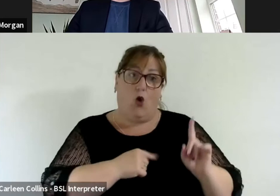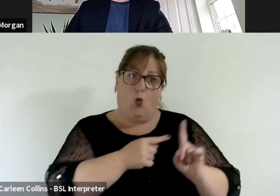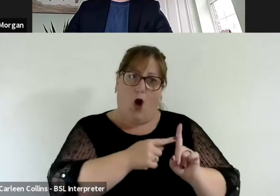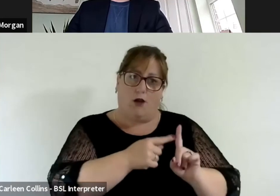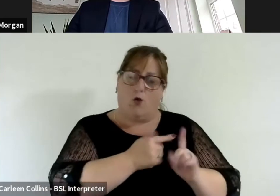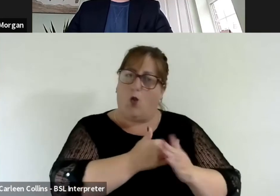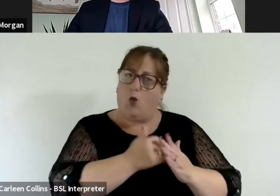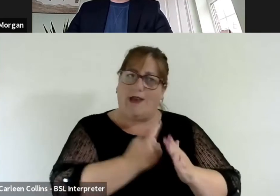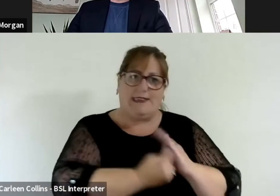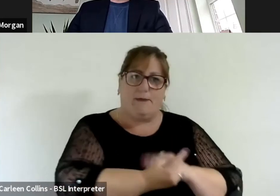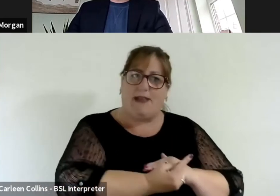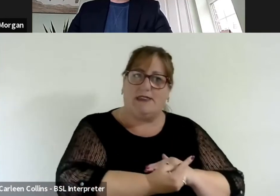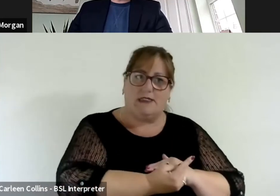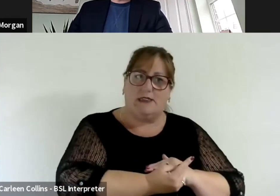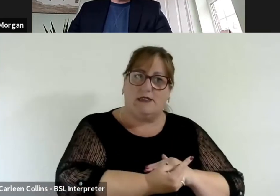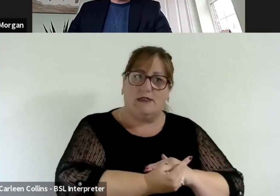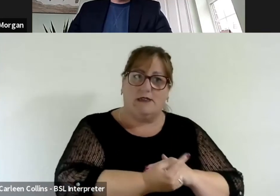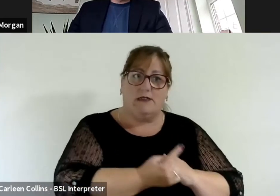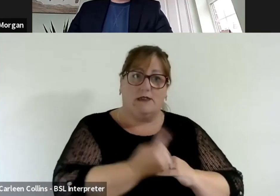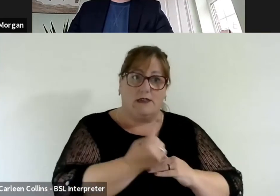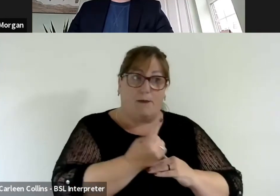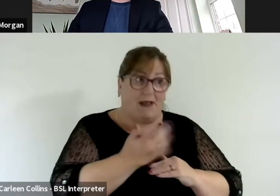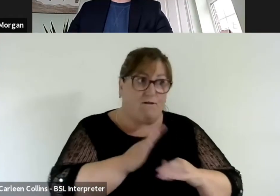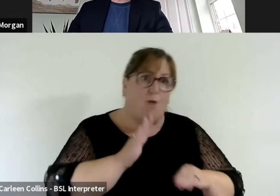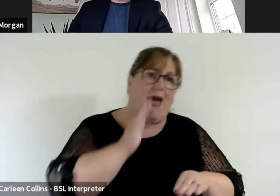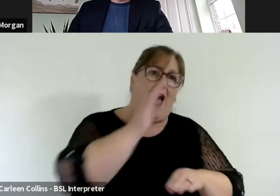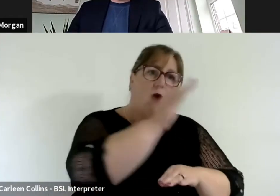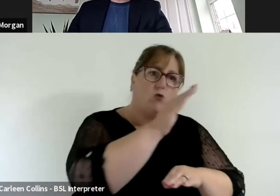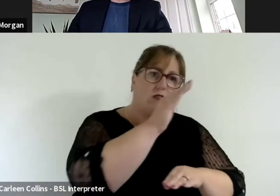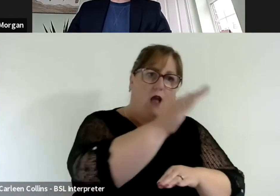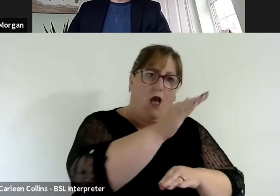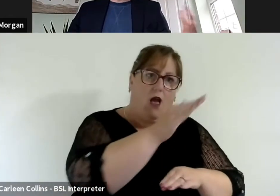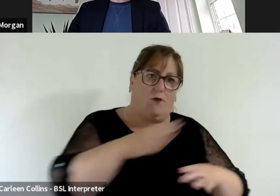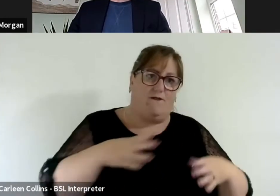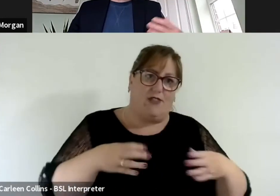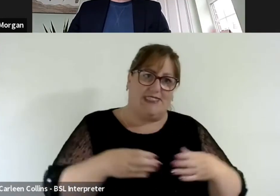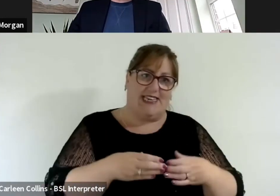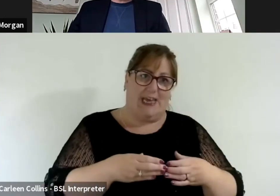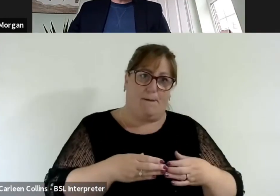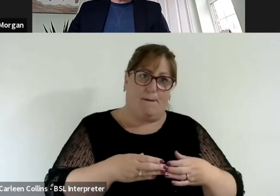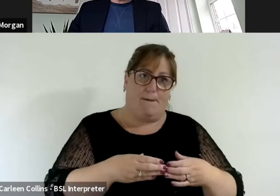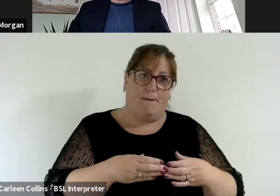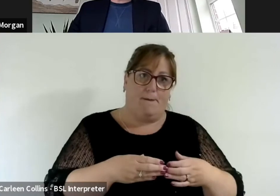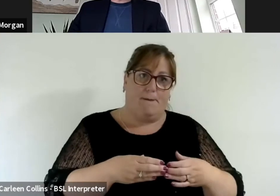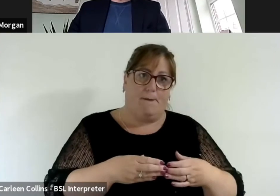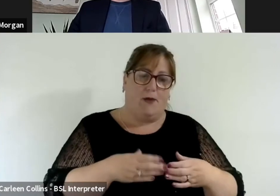That panel has numerous different people on it. There's always at least one independent person, independent means someone who is completely outside of